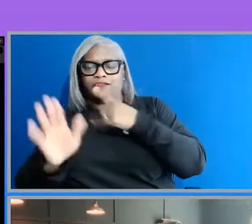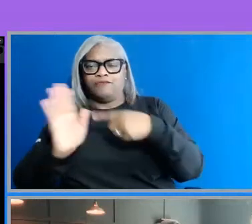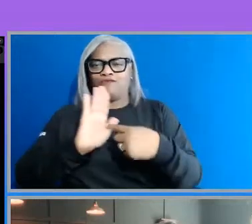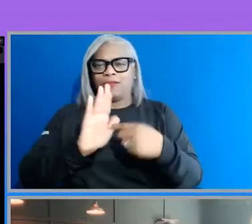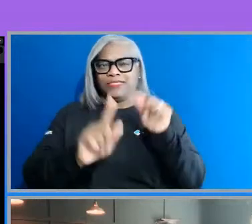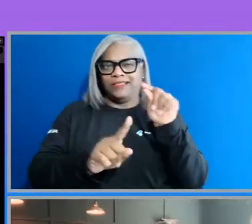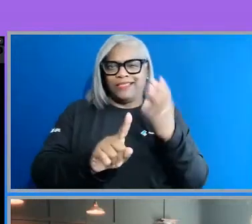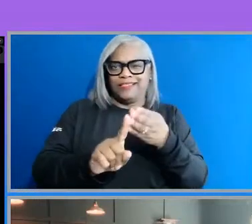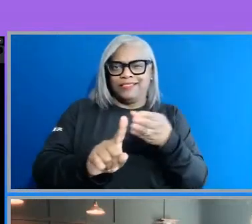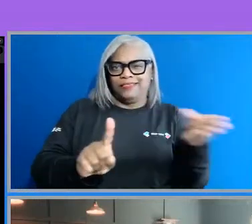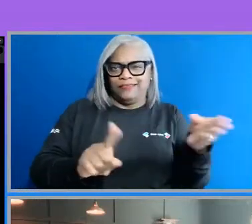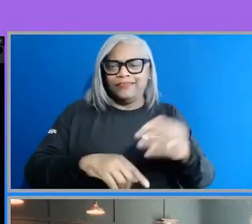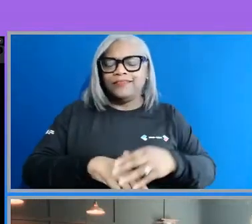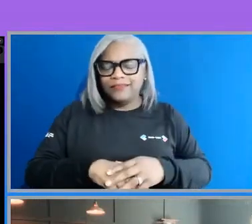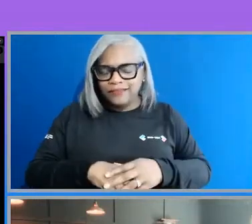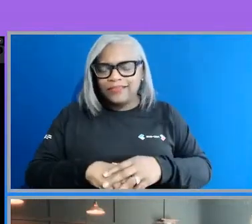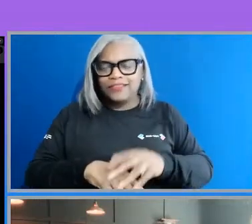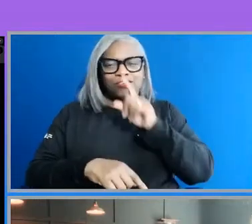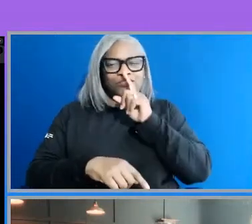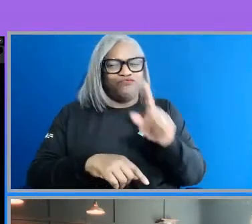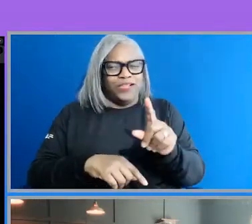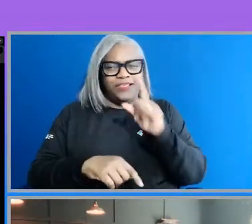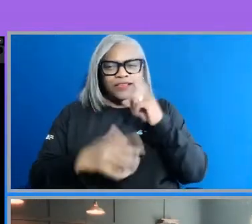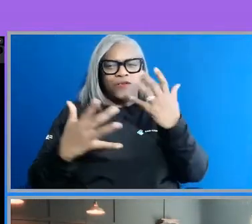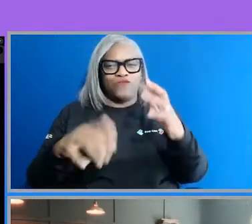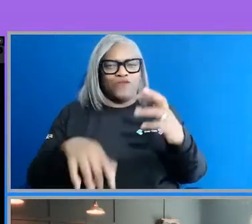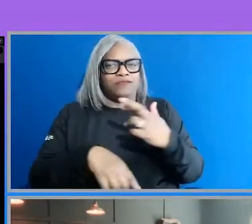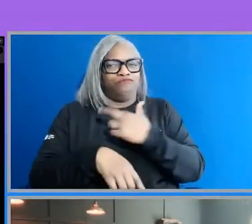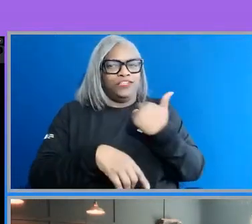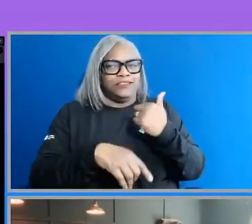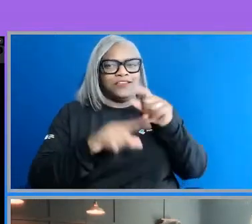of relying solely on color to convey meaning. But let's look